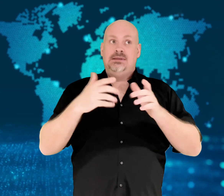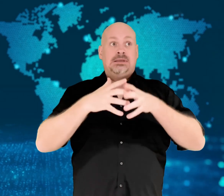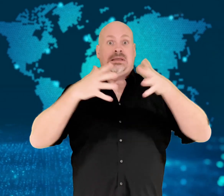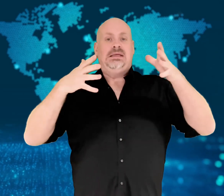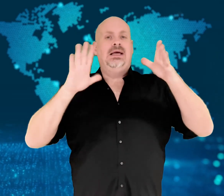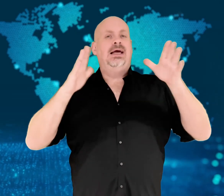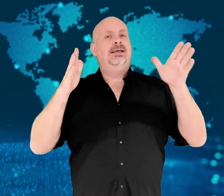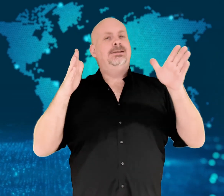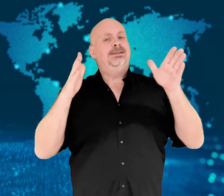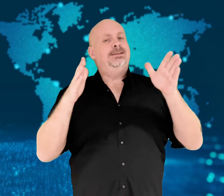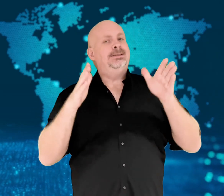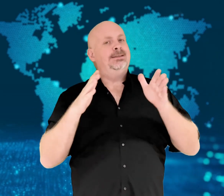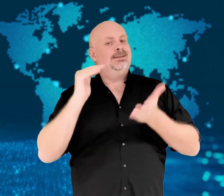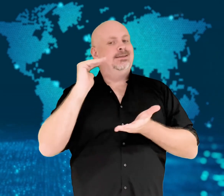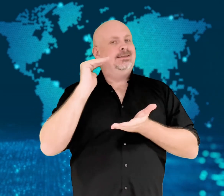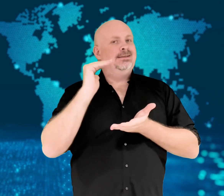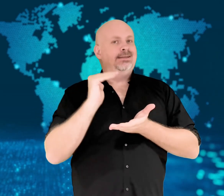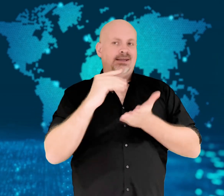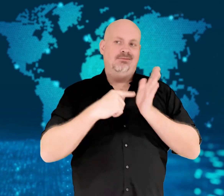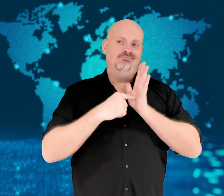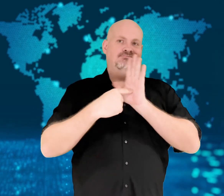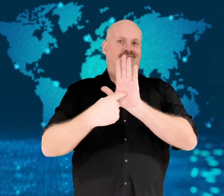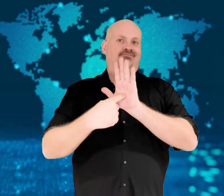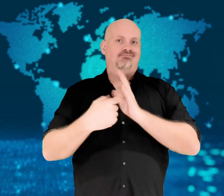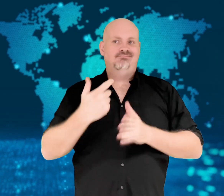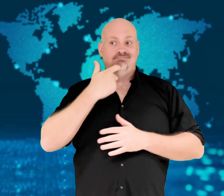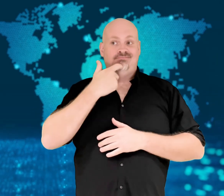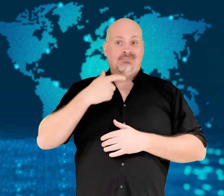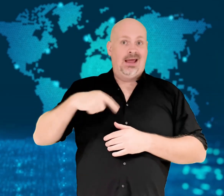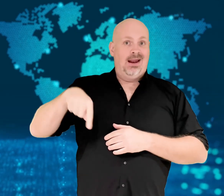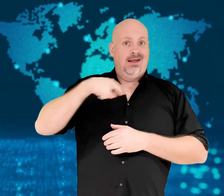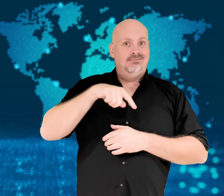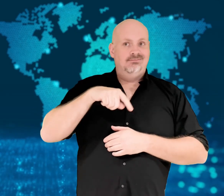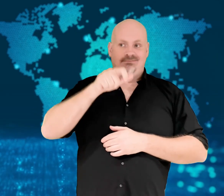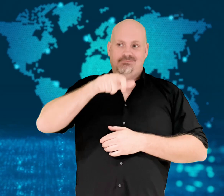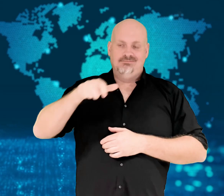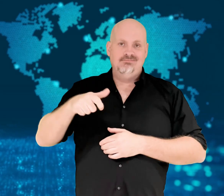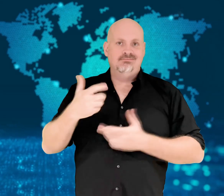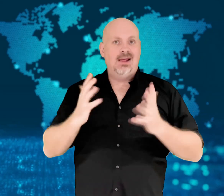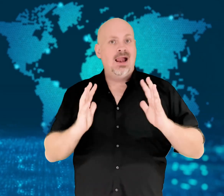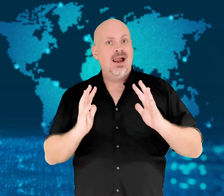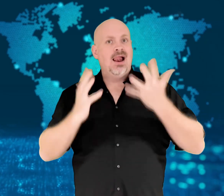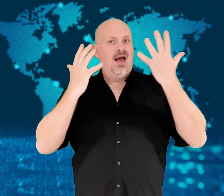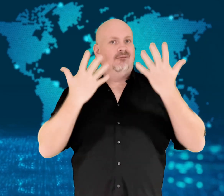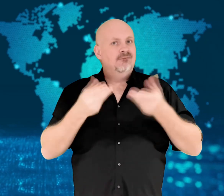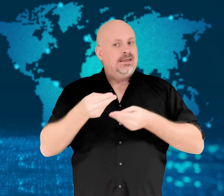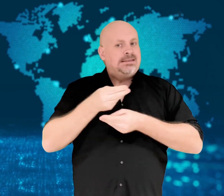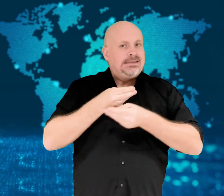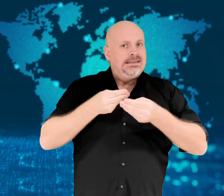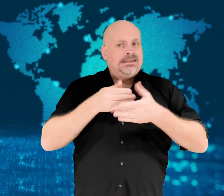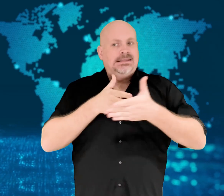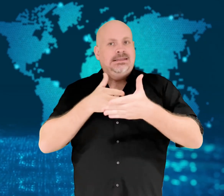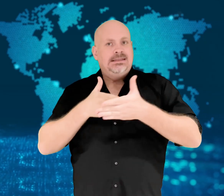Reportedly, King Charles III's coronation has already been scaled back